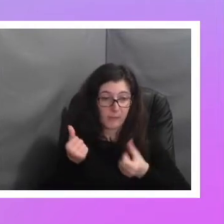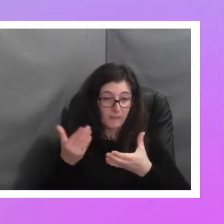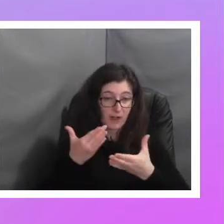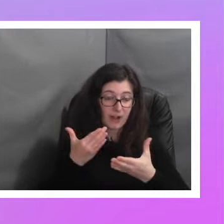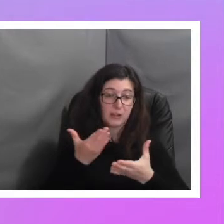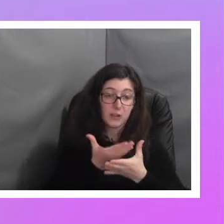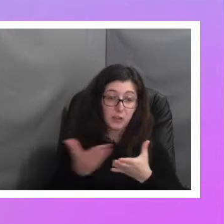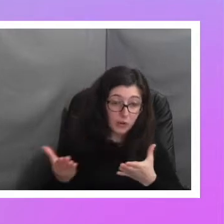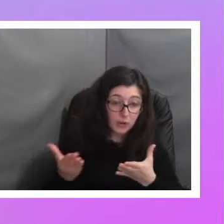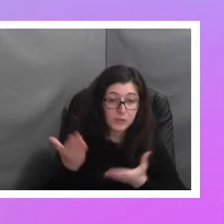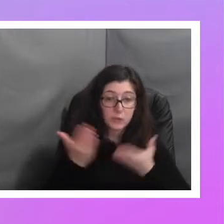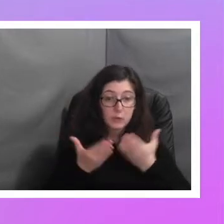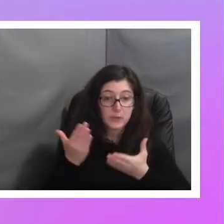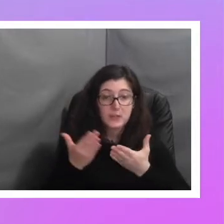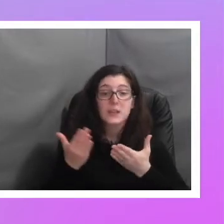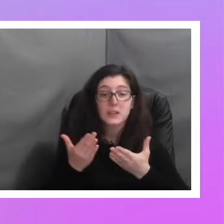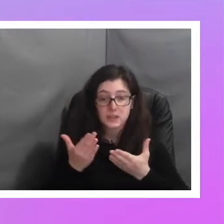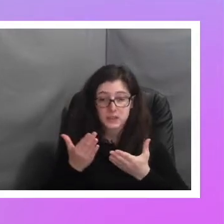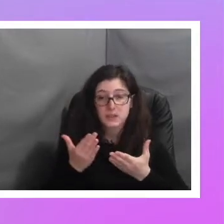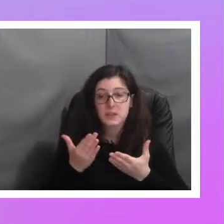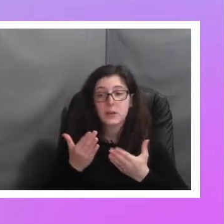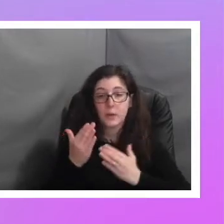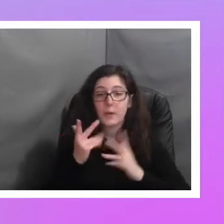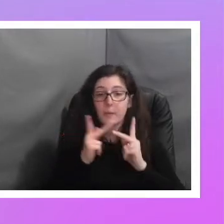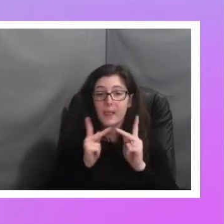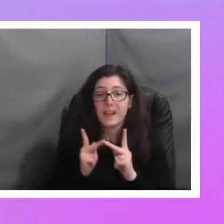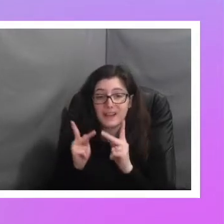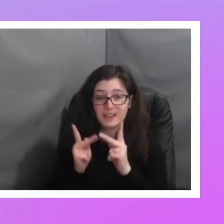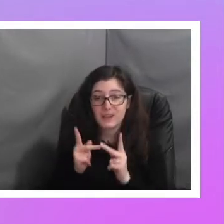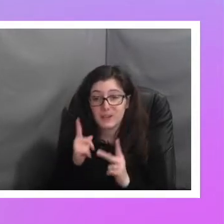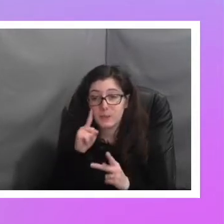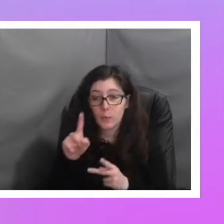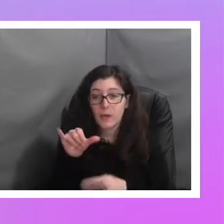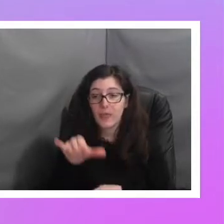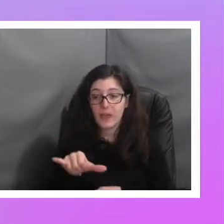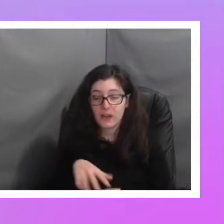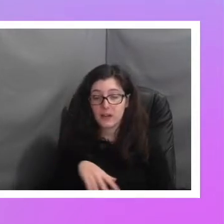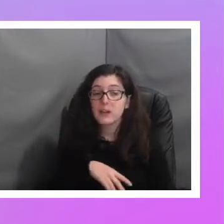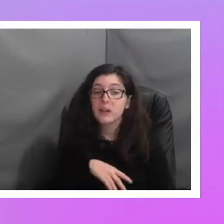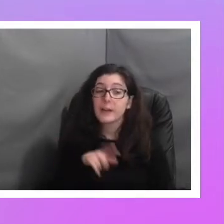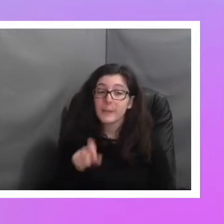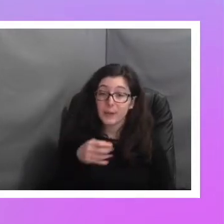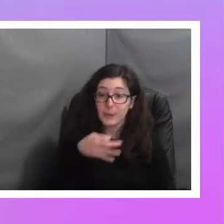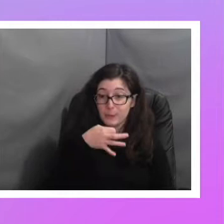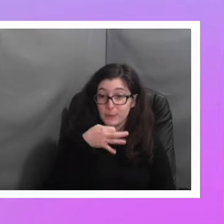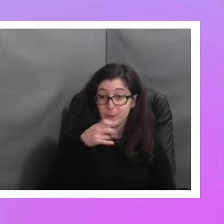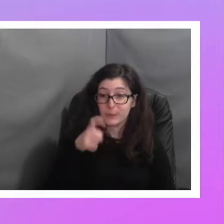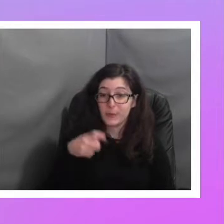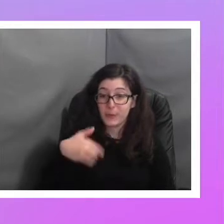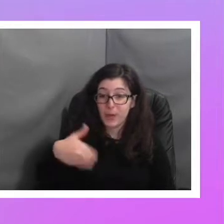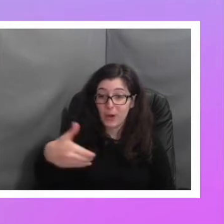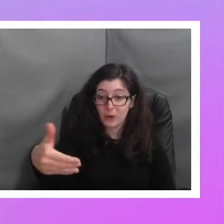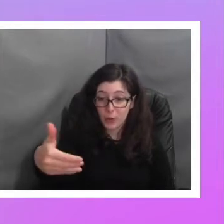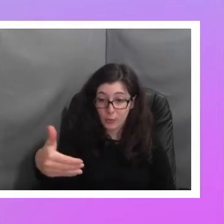on behalf of the entity. It has to be soon, and it has to be ongoing, regularly done, and it has to be recorded.